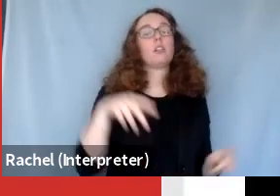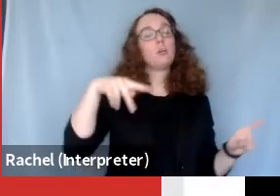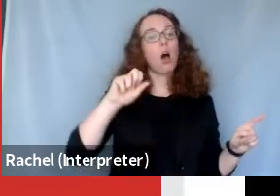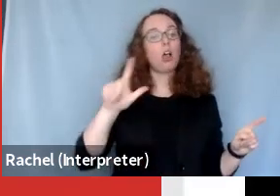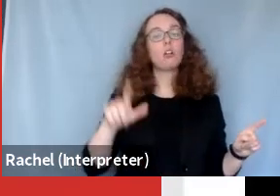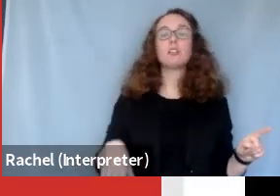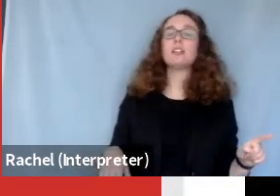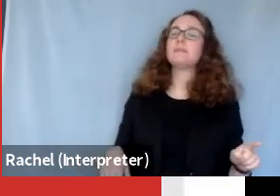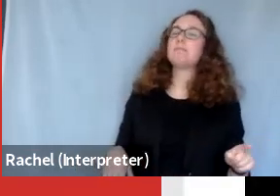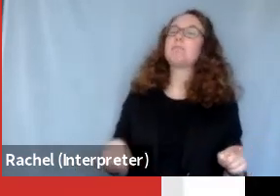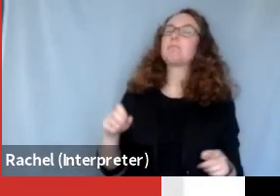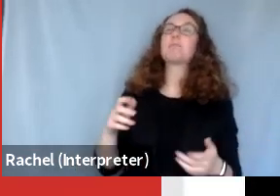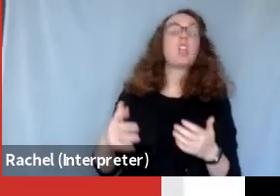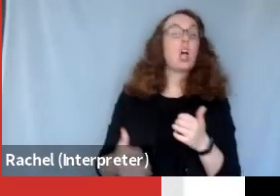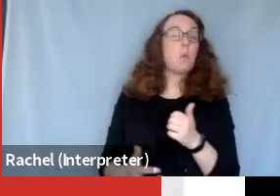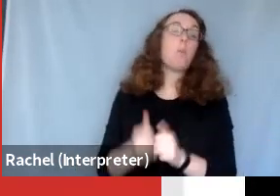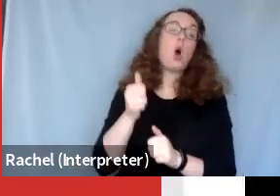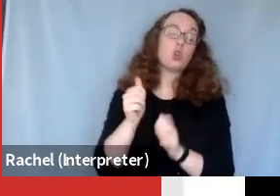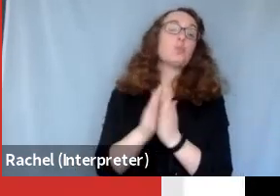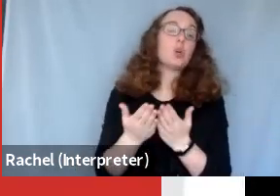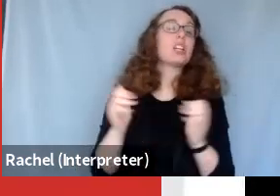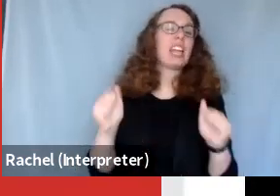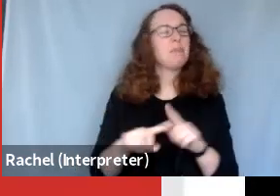are eligible for rental. And the reason why aren't all of them